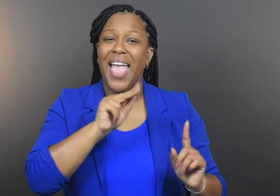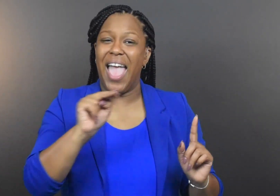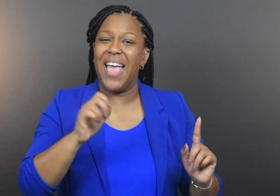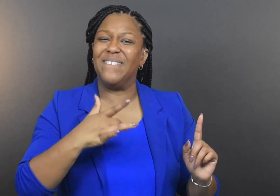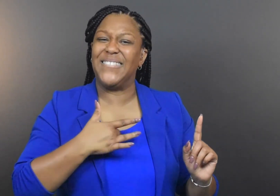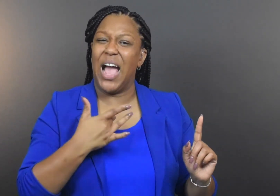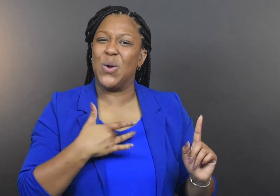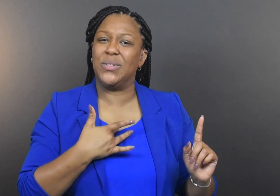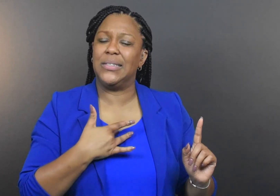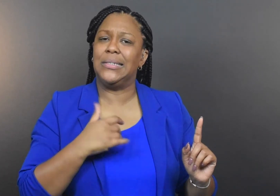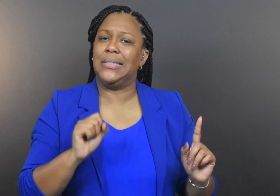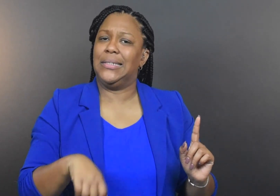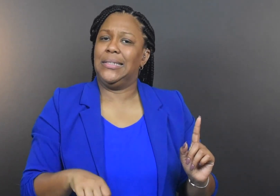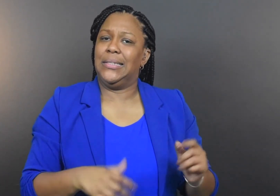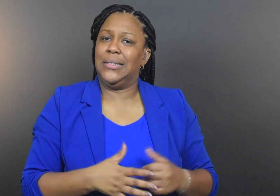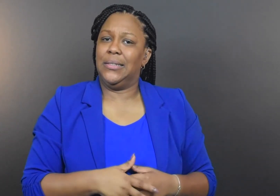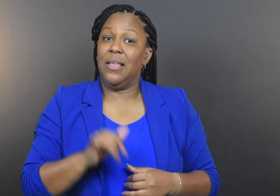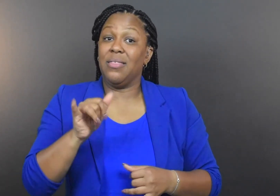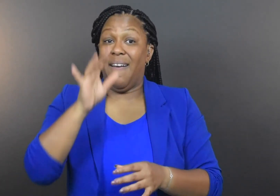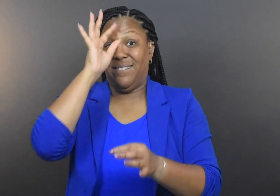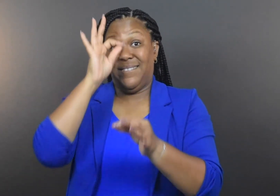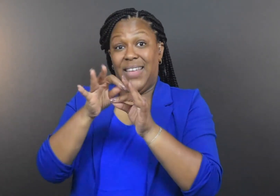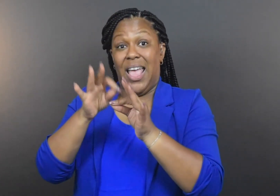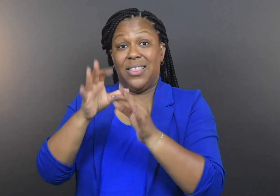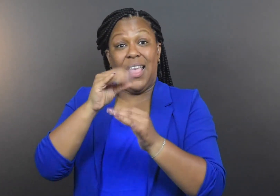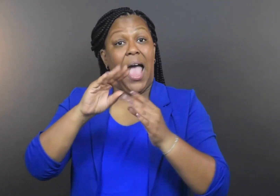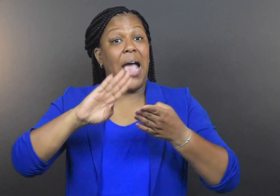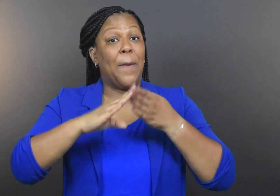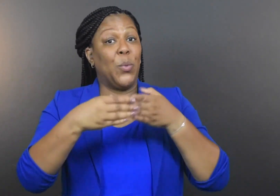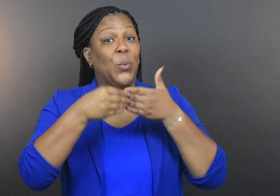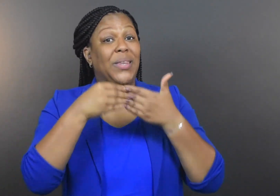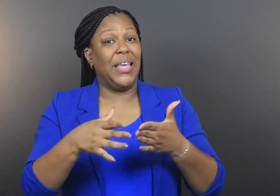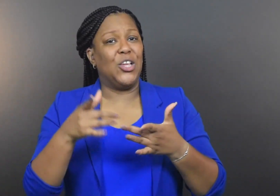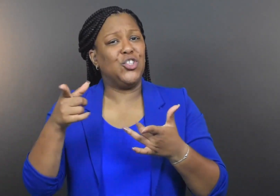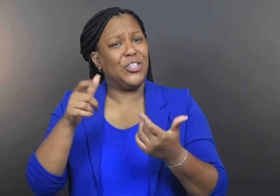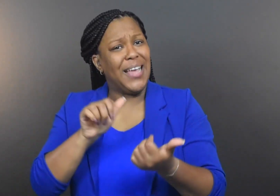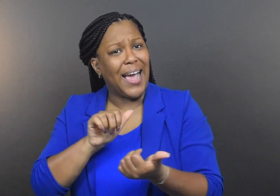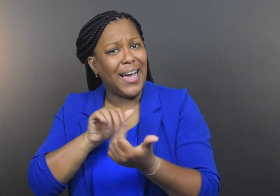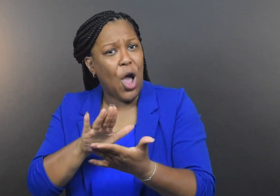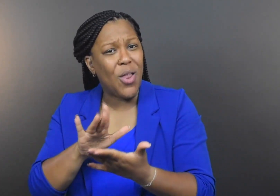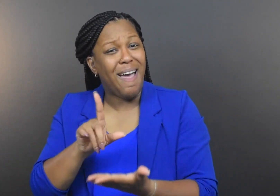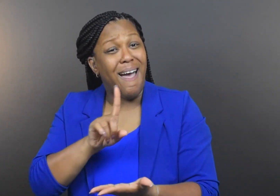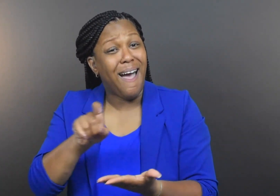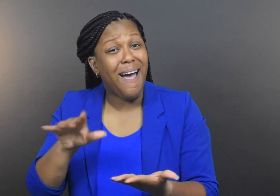the faith and community leaders she encountered asked people to follow the science-based guidance.